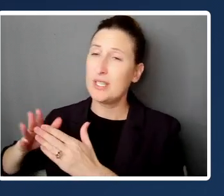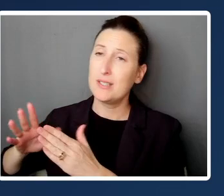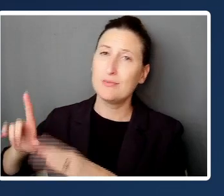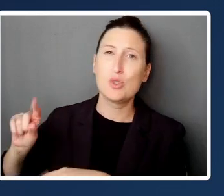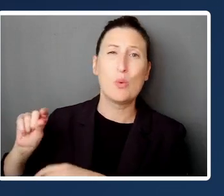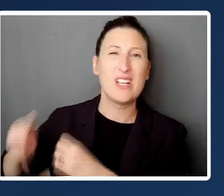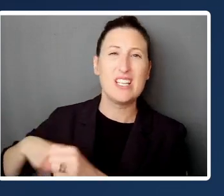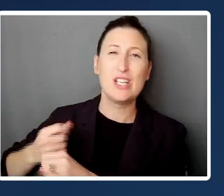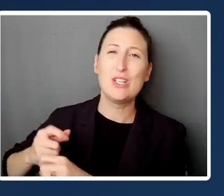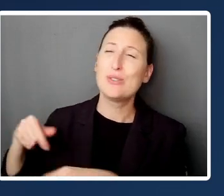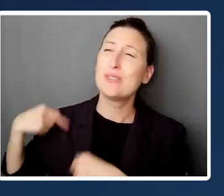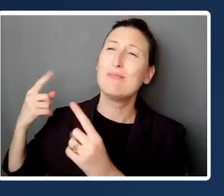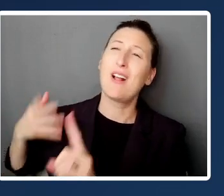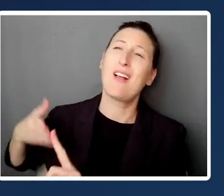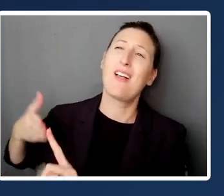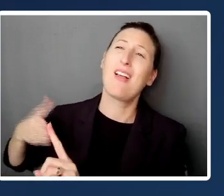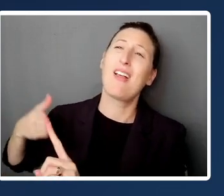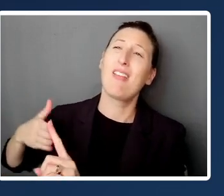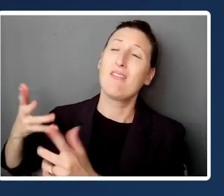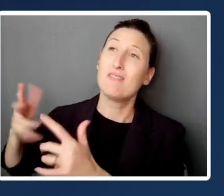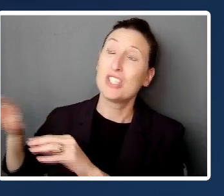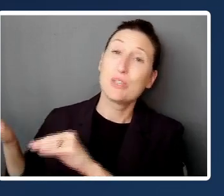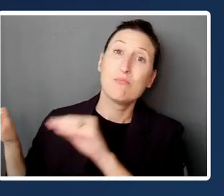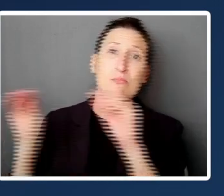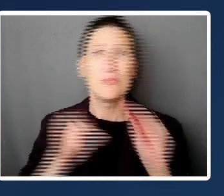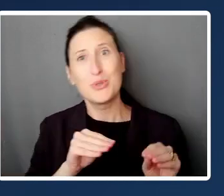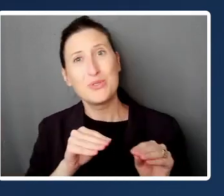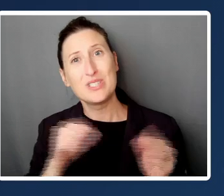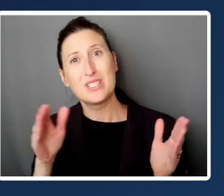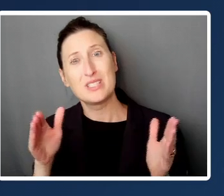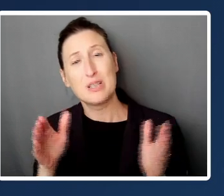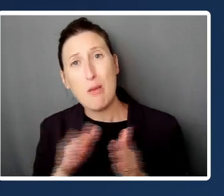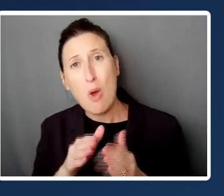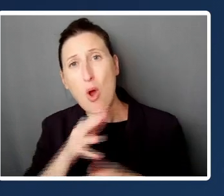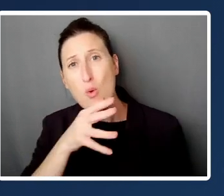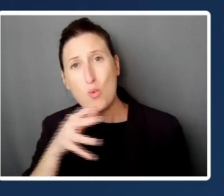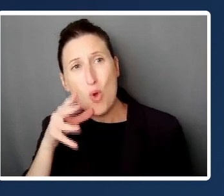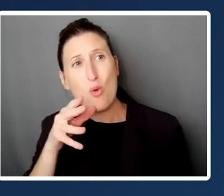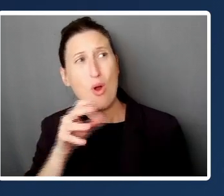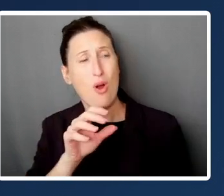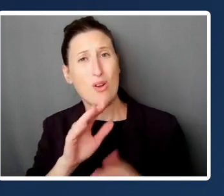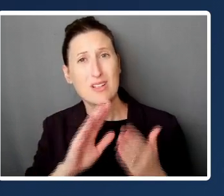to this small rural town and I'm -- in small districts, we wear a lot of hats, right?